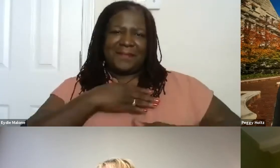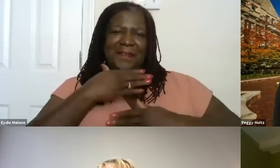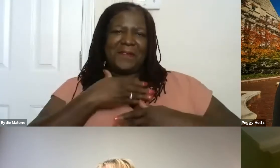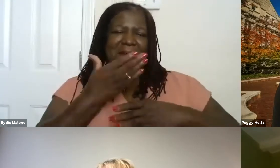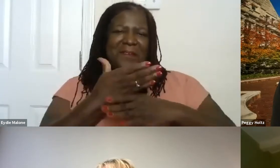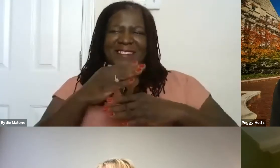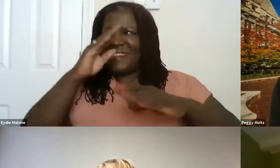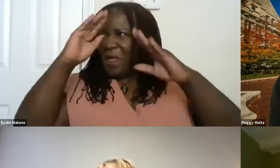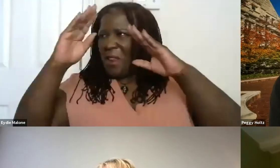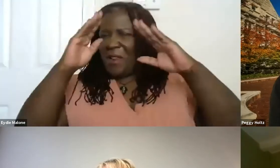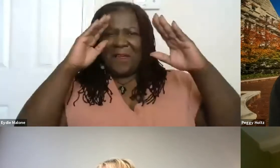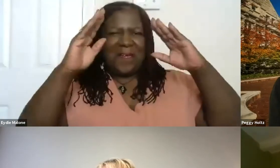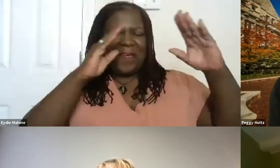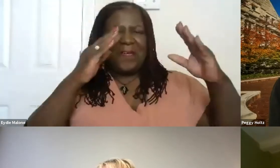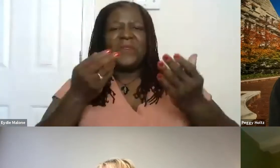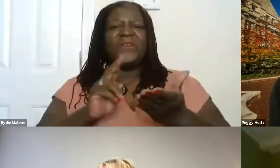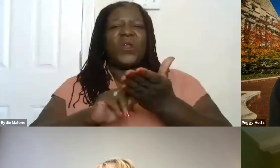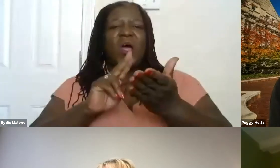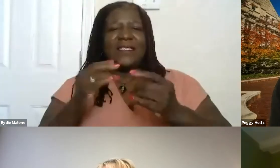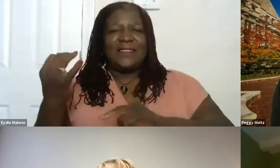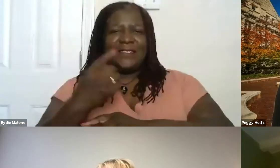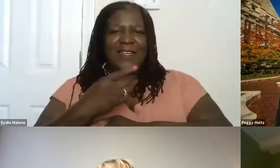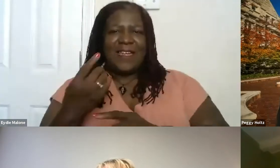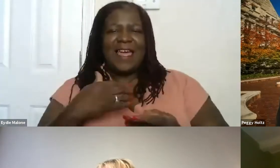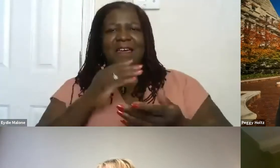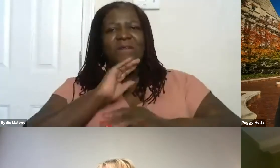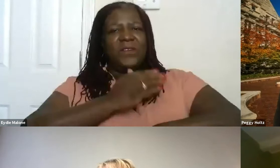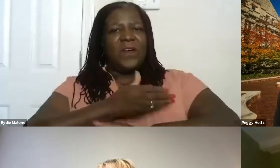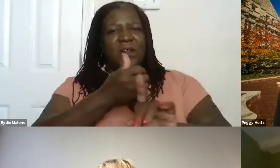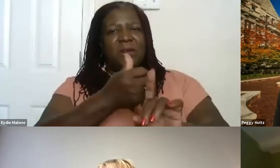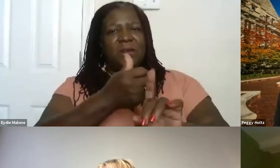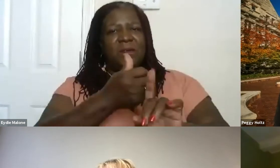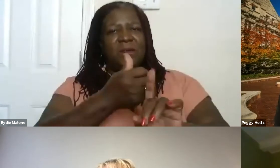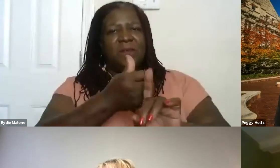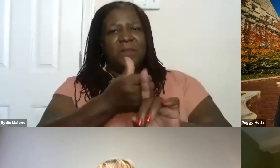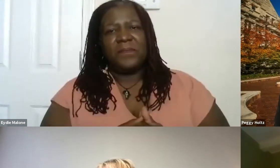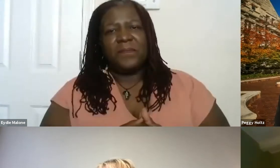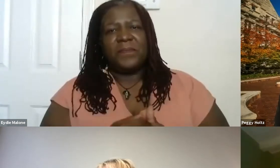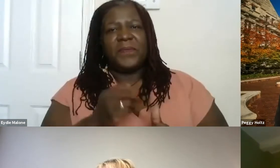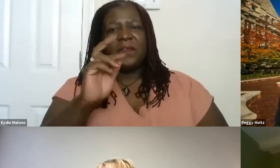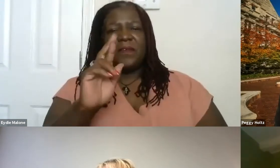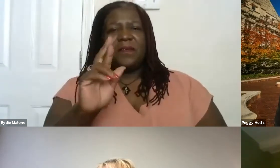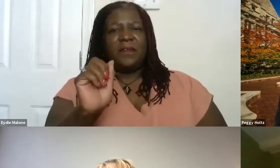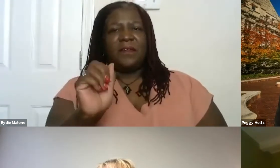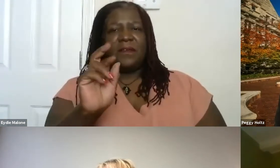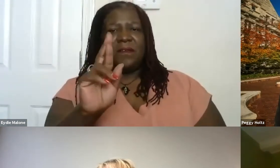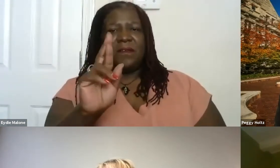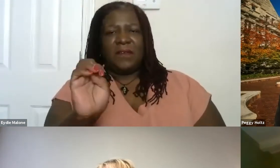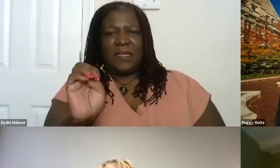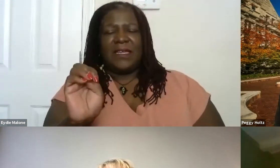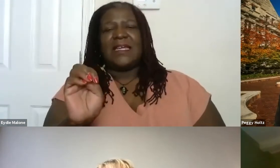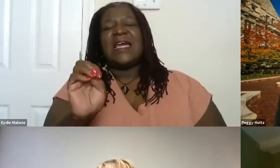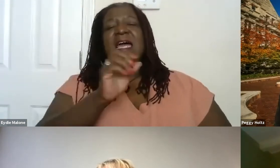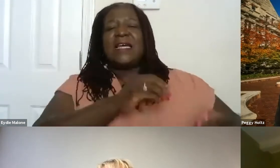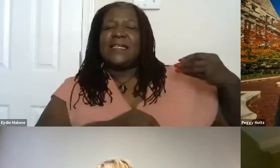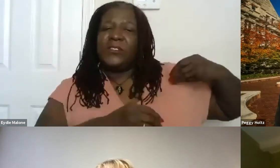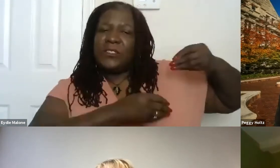everybody that's logged in today. I have a daughter with a rare gene disease called DDX3X